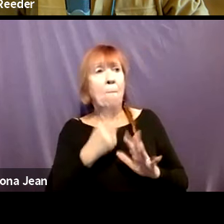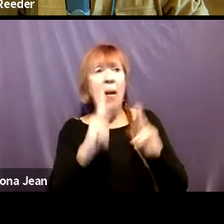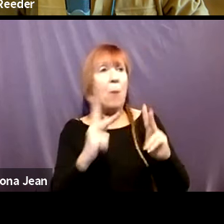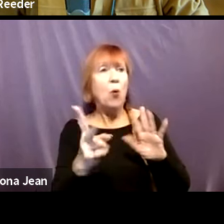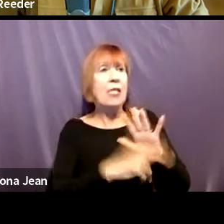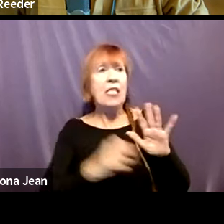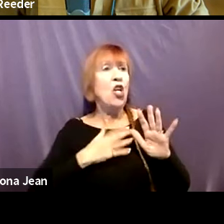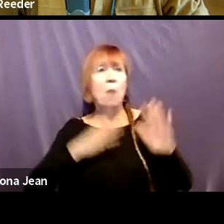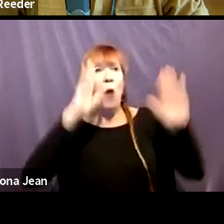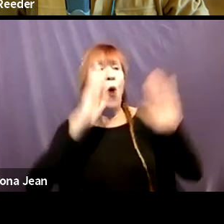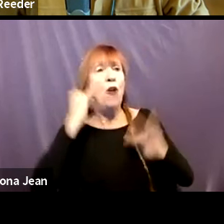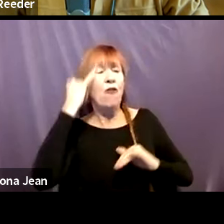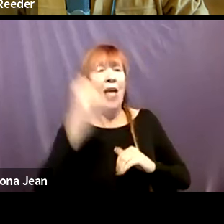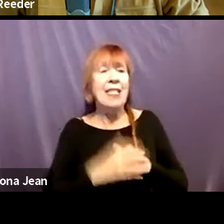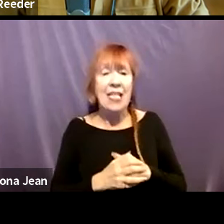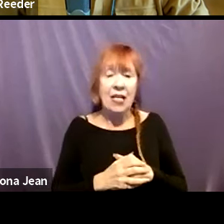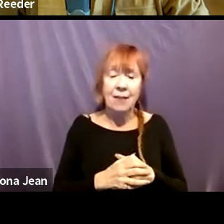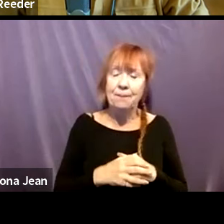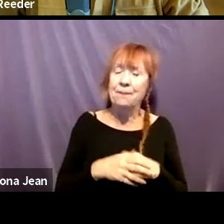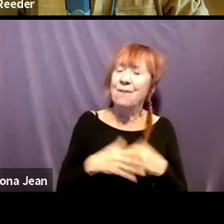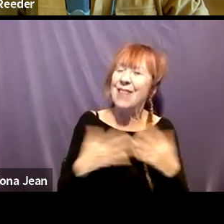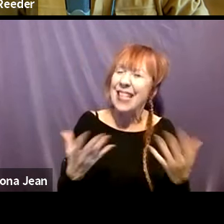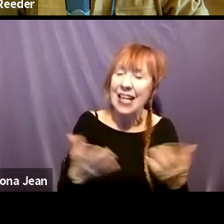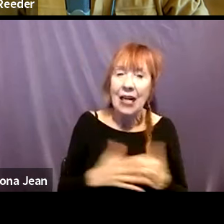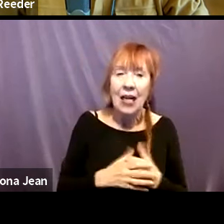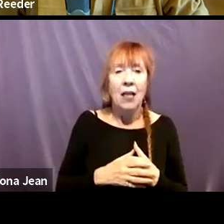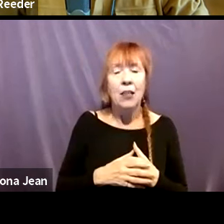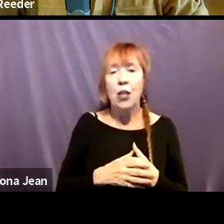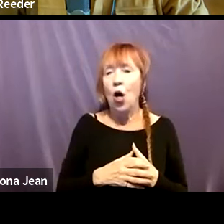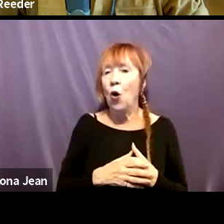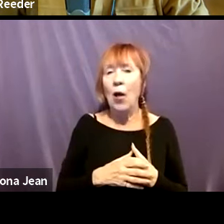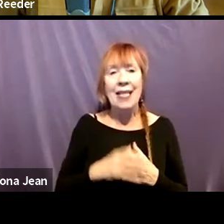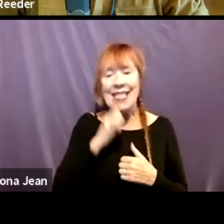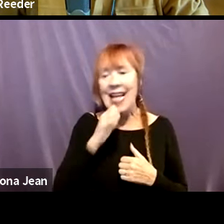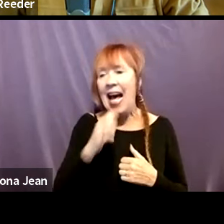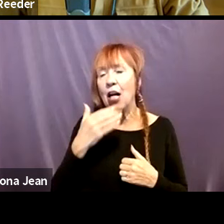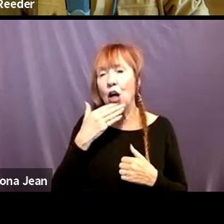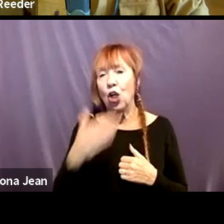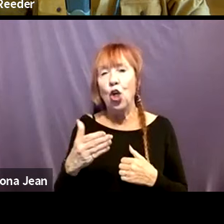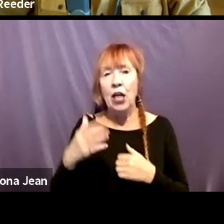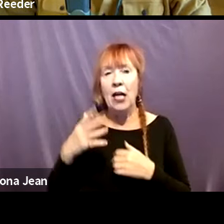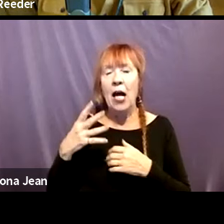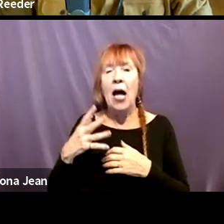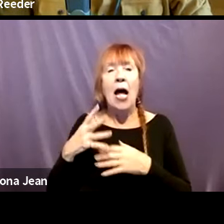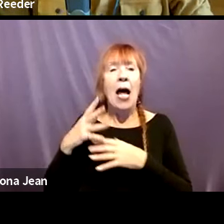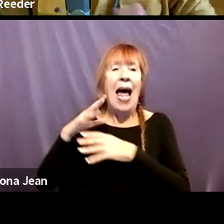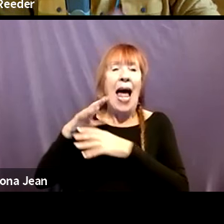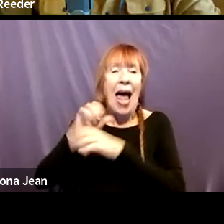is constantly questioning, can I do better, can I do better? So I think the bad is thinking like, "Okay, this draft that I wrote